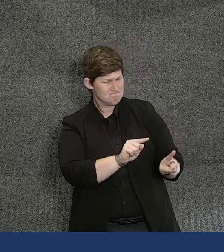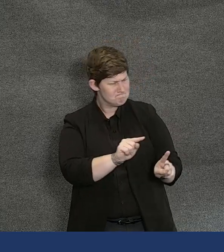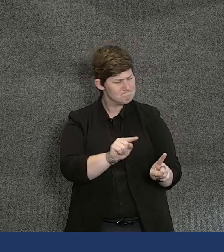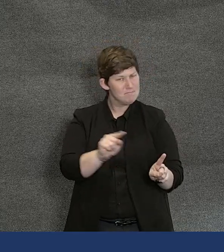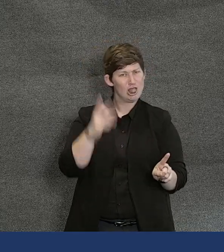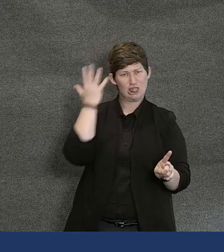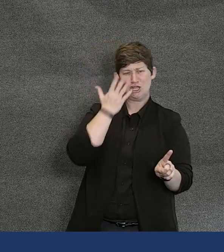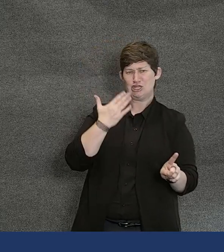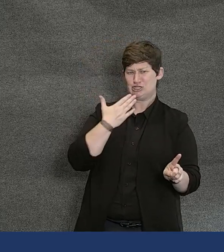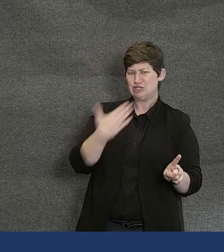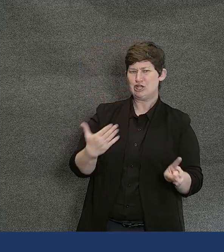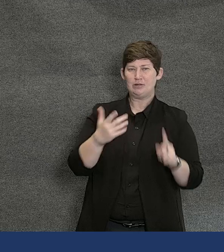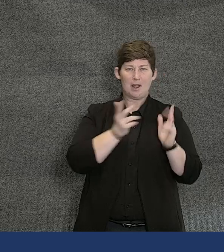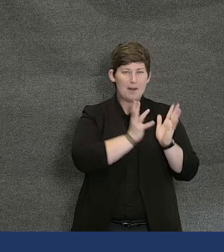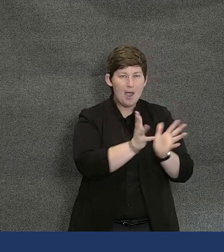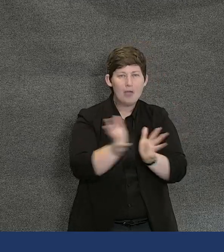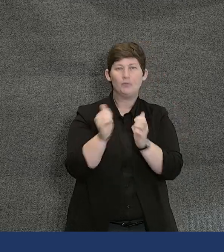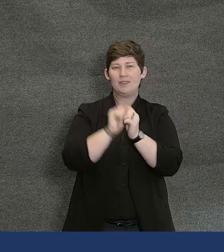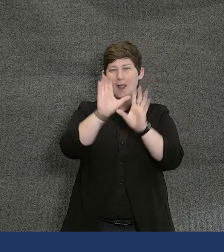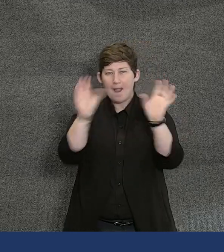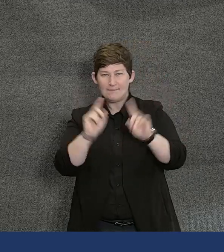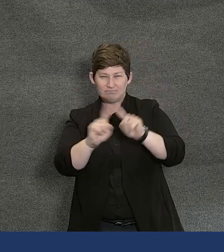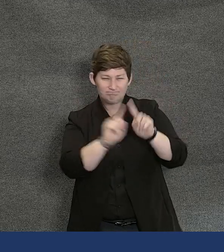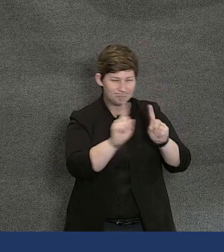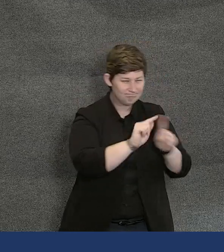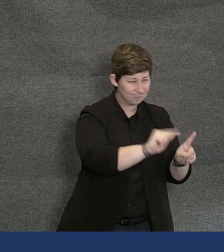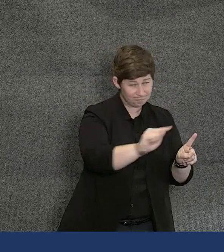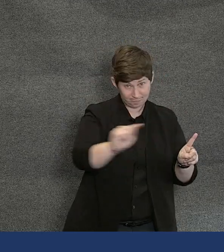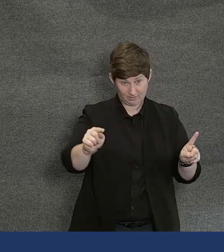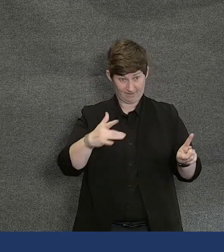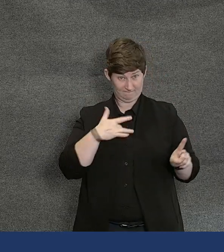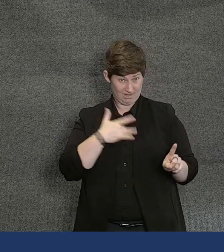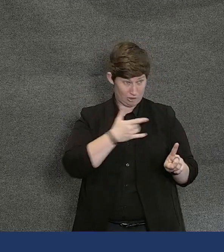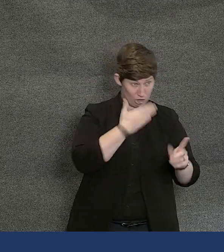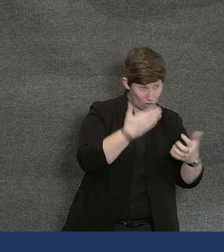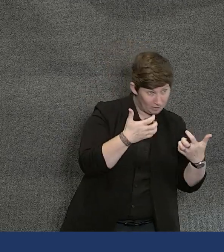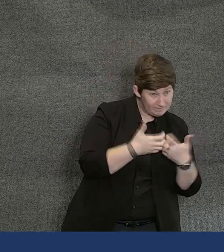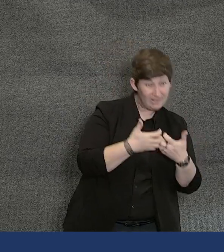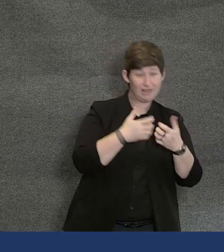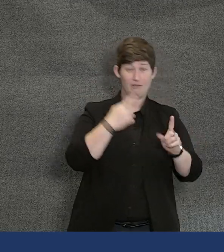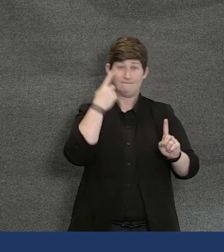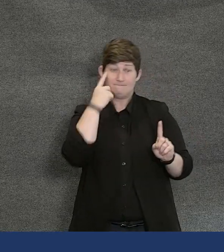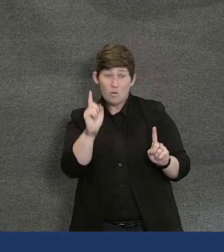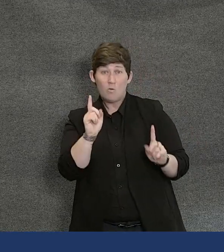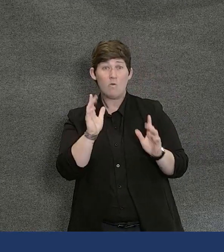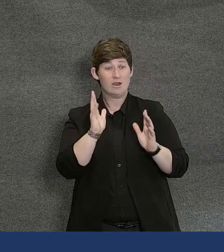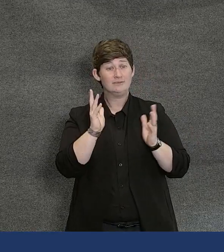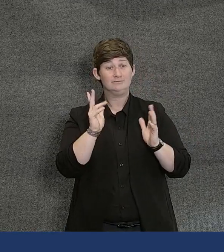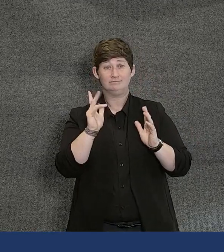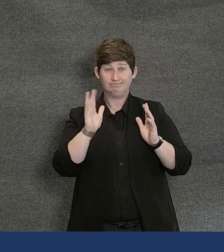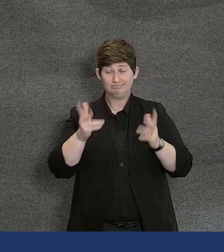and ask them, are these going to be suitable for the use of people using wheelchairs